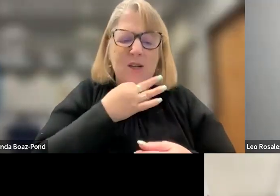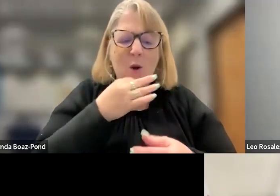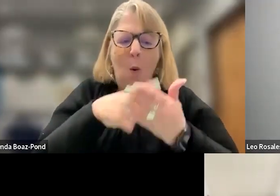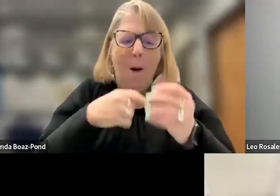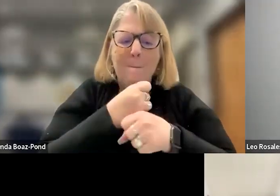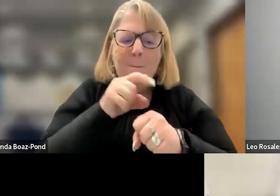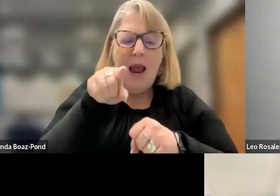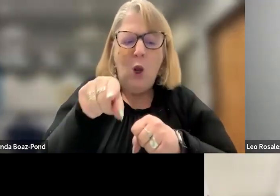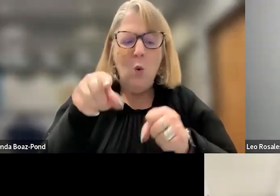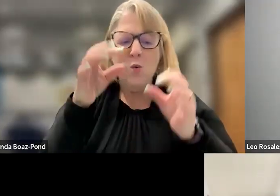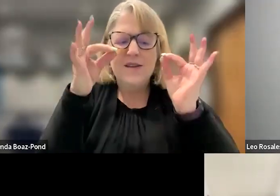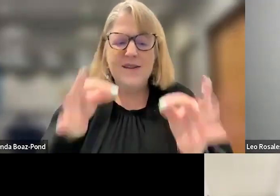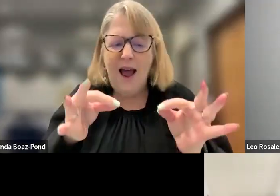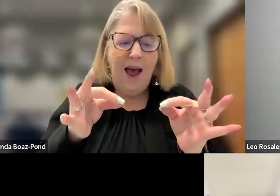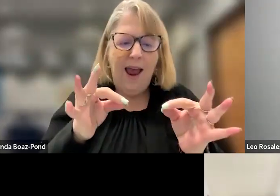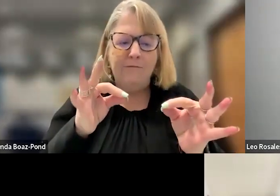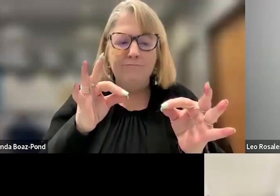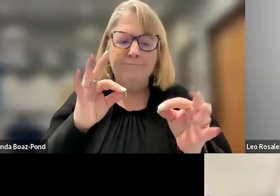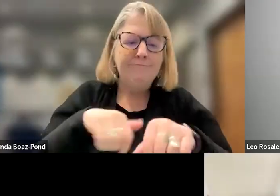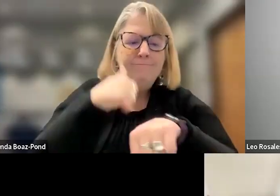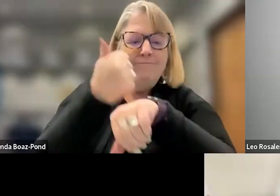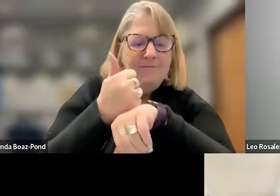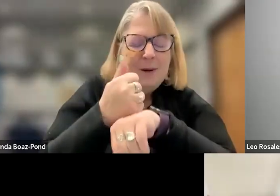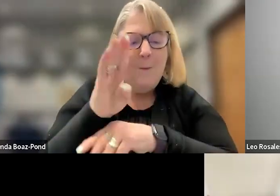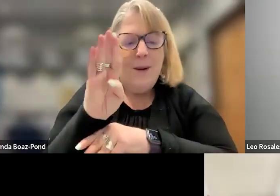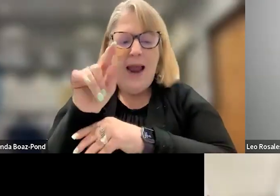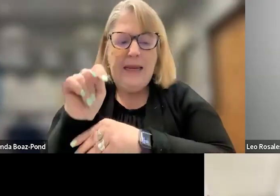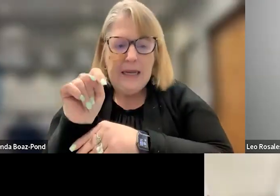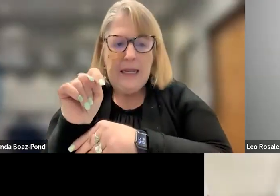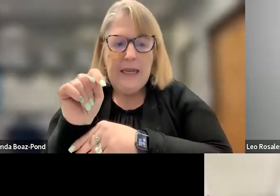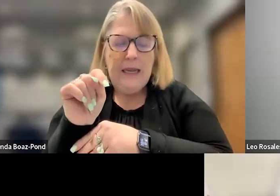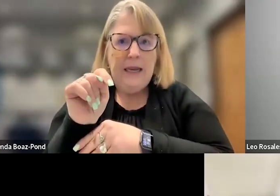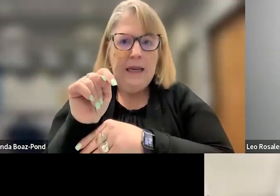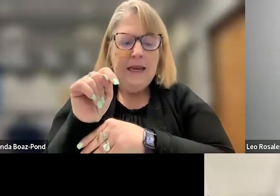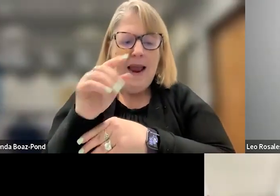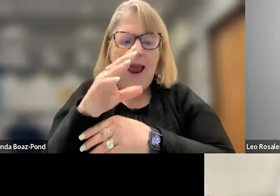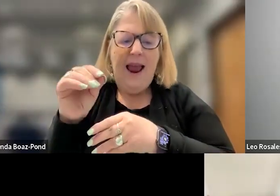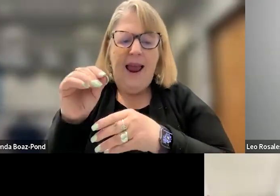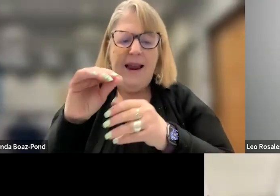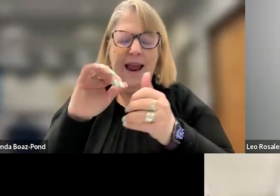And I was just curious as to what made you decide to